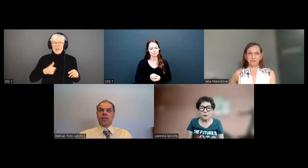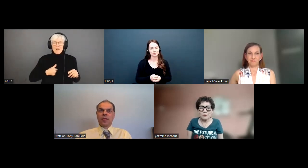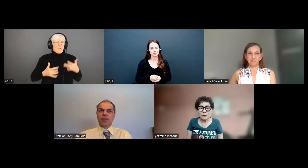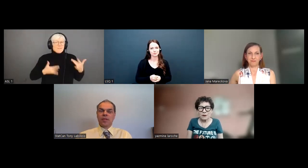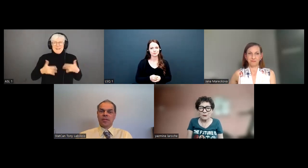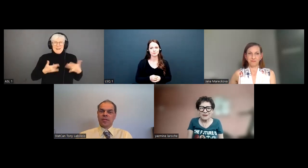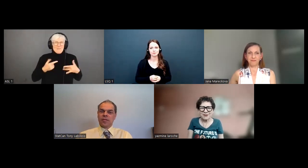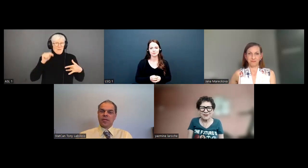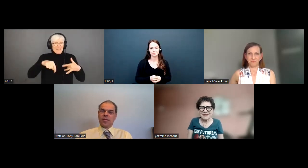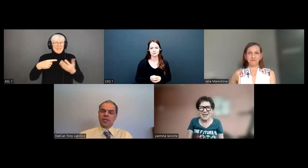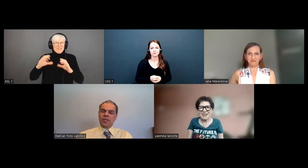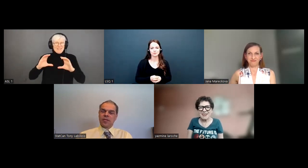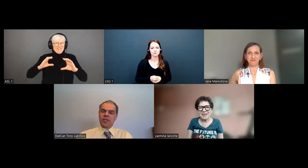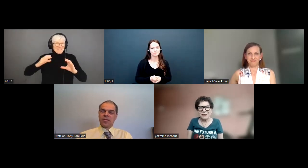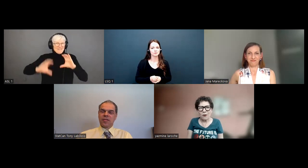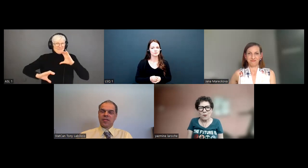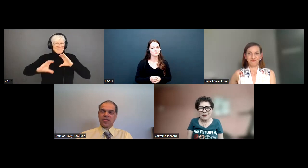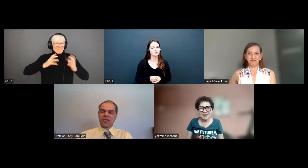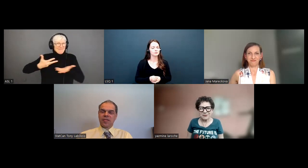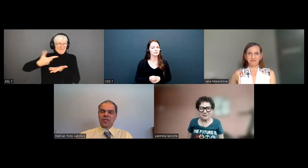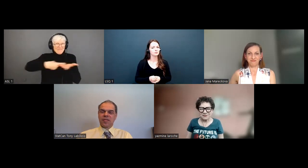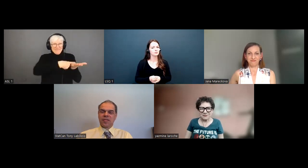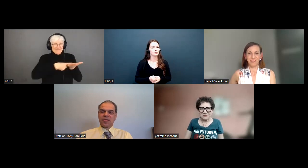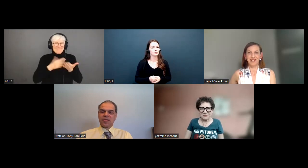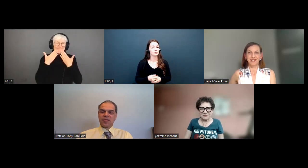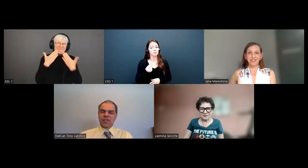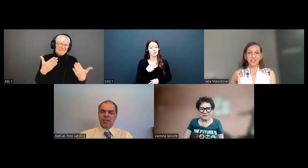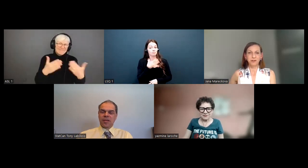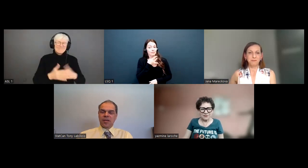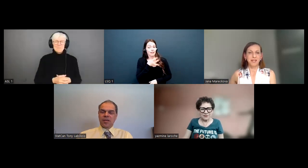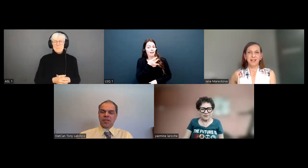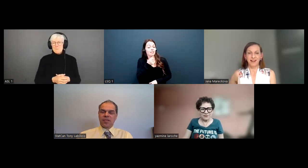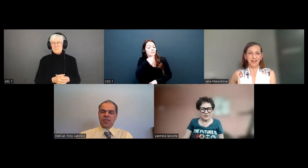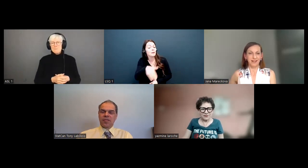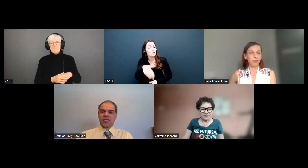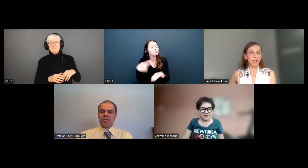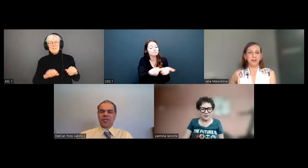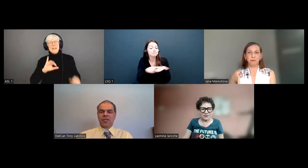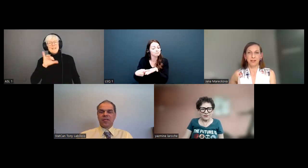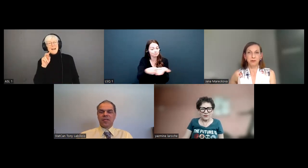to the conversations. Thank you so much. Thank you, Yazmine. And we are thrilled to have